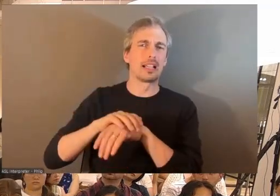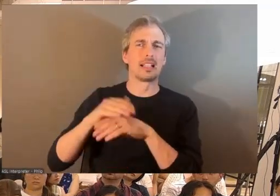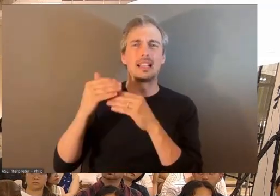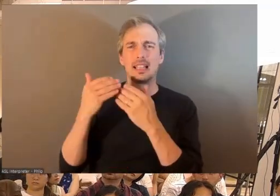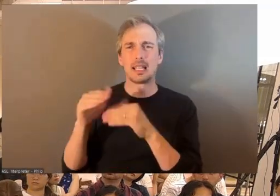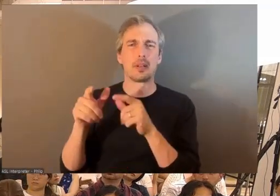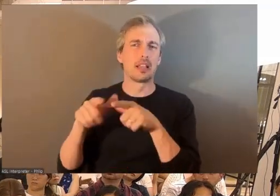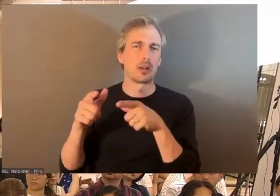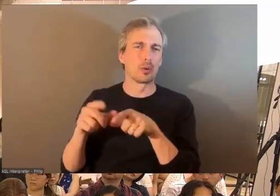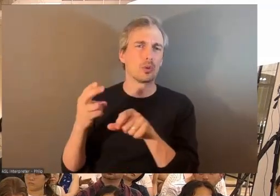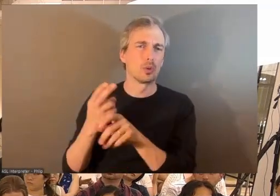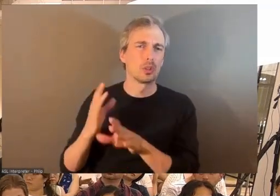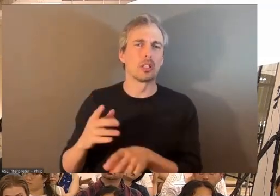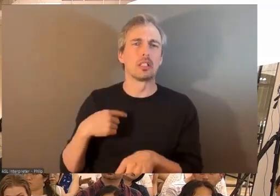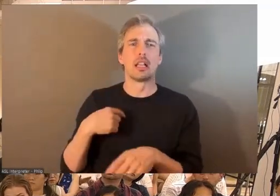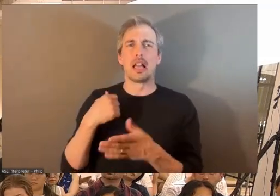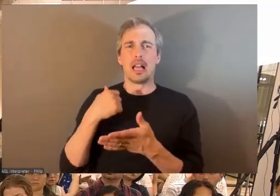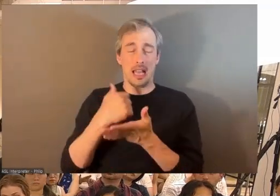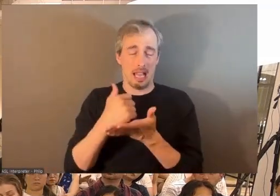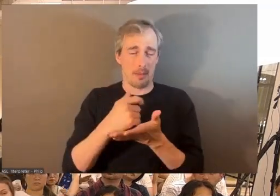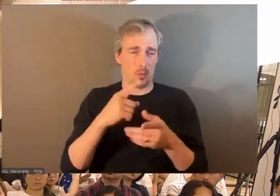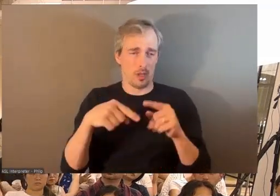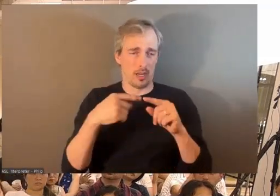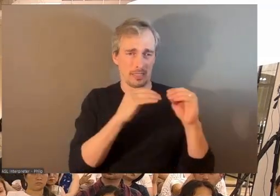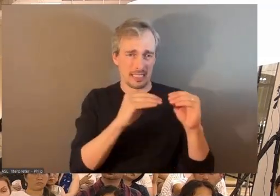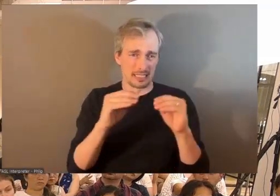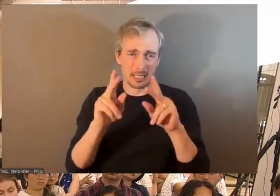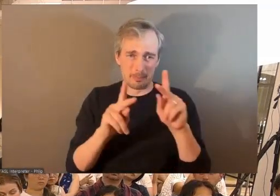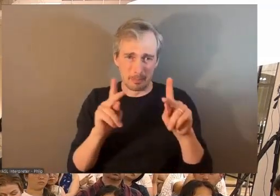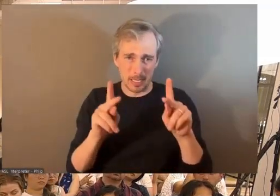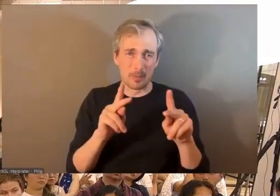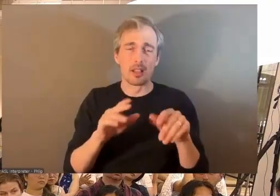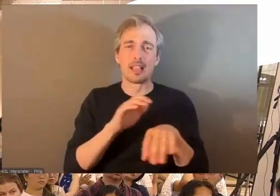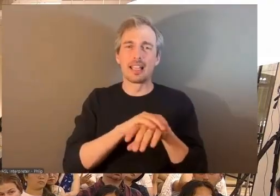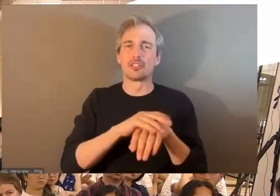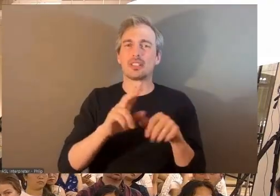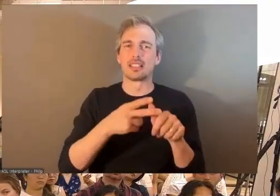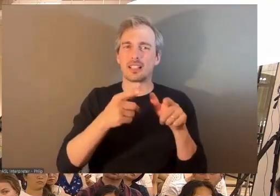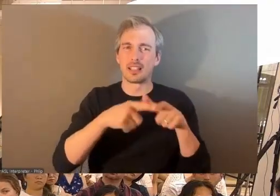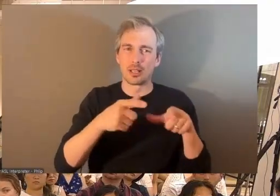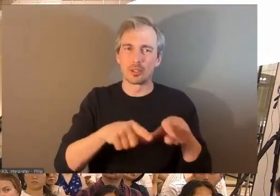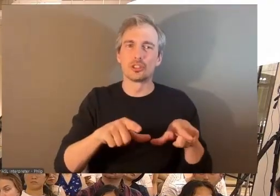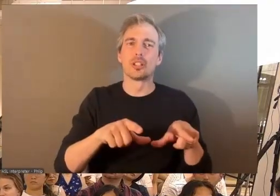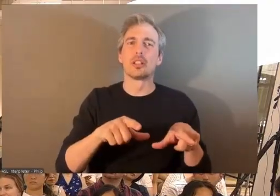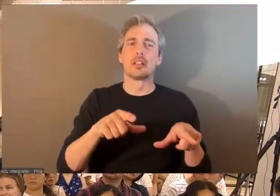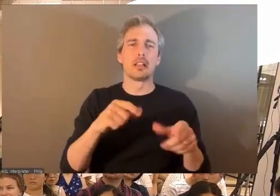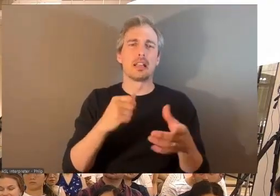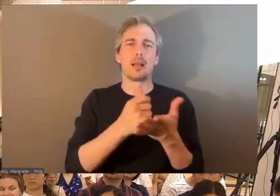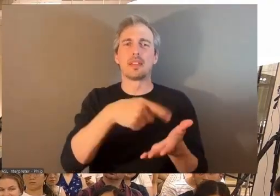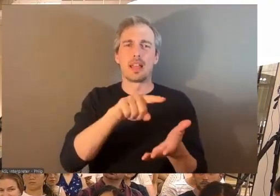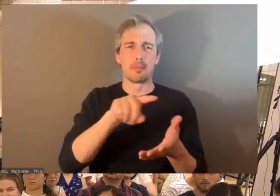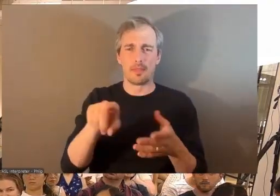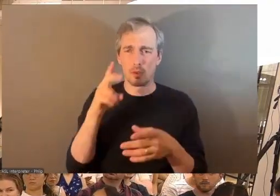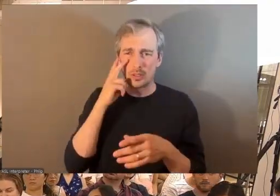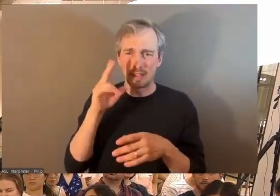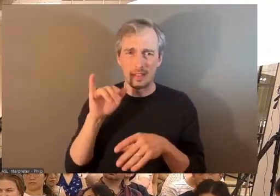Have you seen that technique in use? Or is it not really useful for technology? Can you give an example? So spelling the name... Like, for example... My name... You know,